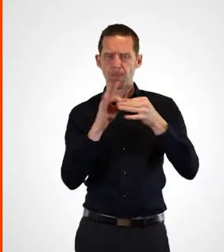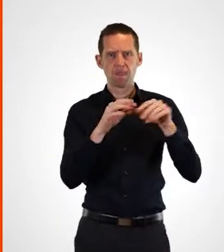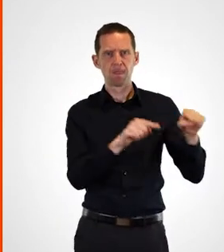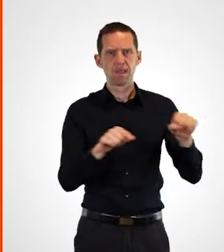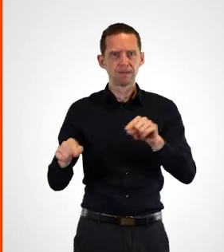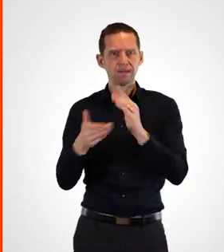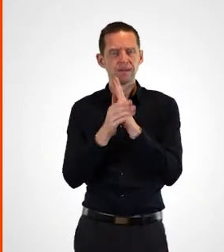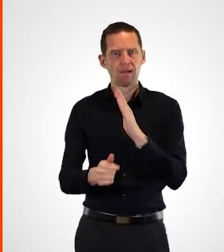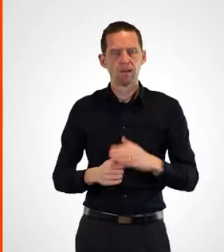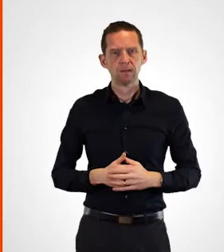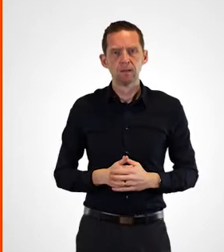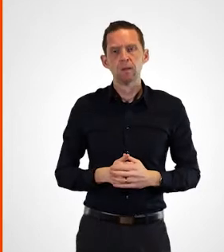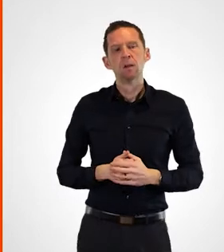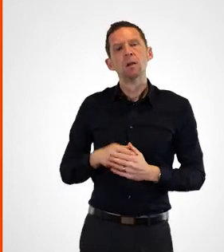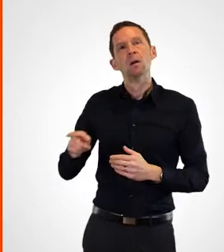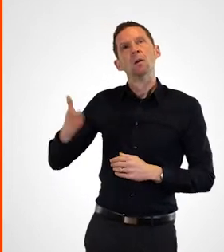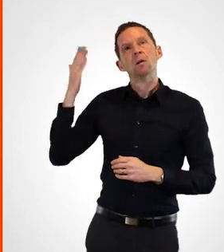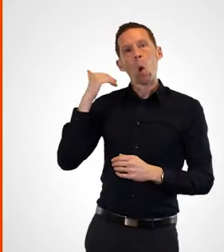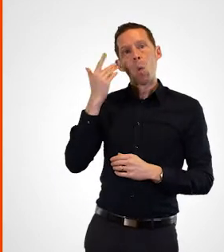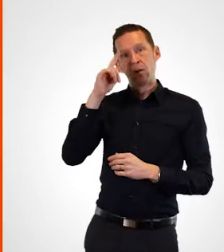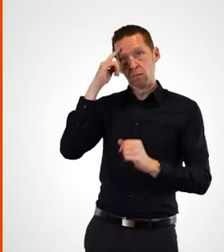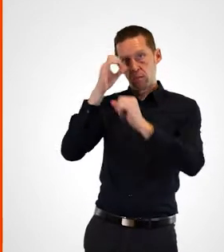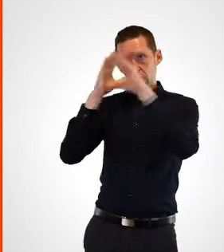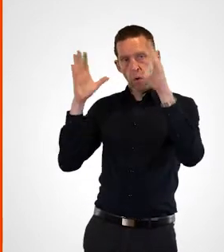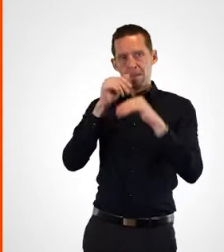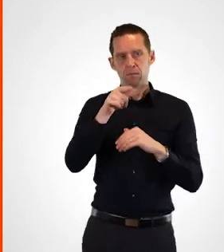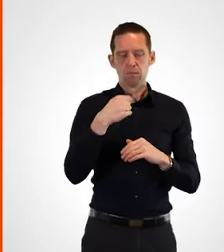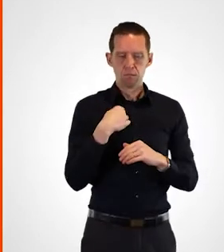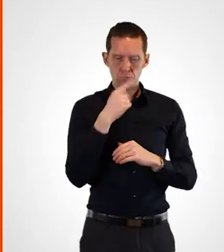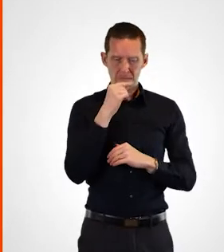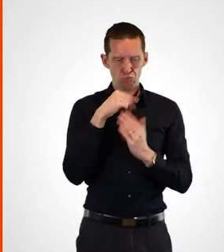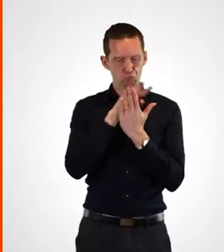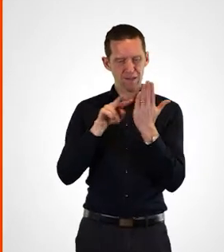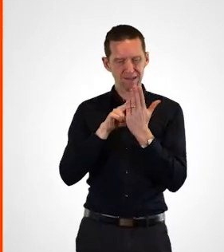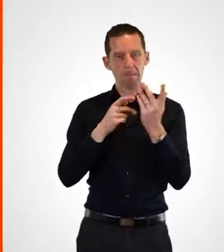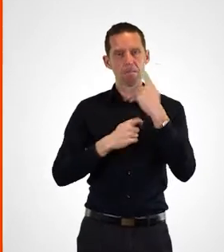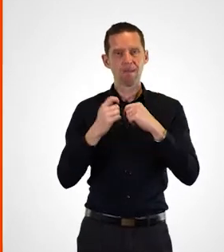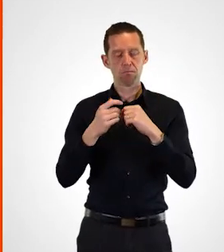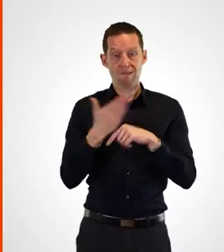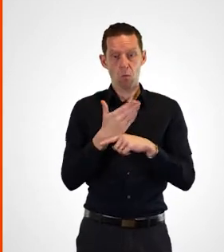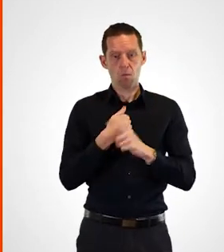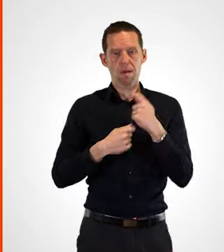used to be a thought that you needed to be a reader before you could become a writer, and we'll kind of unpack that throughout